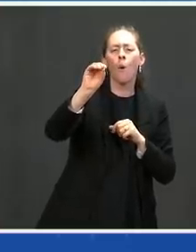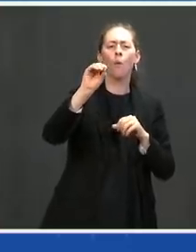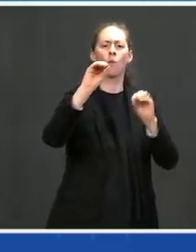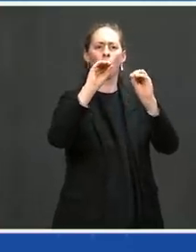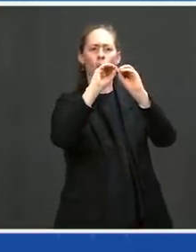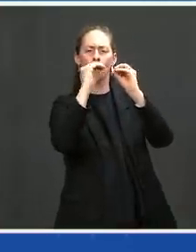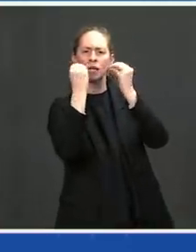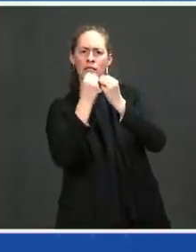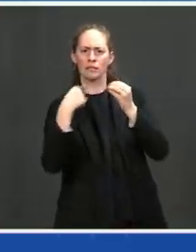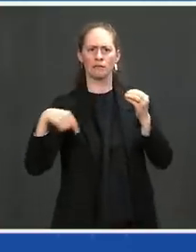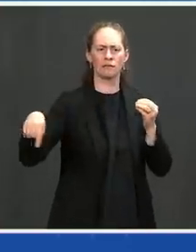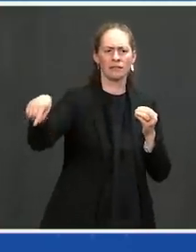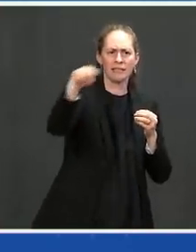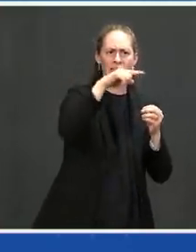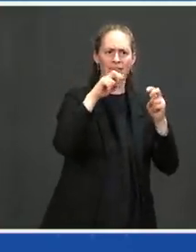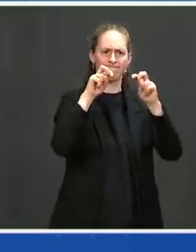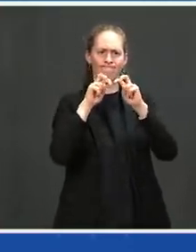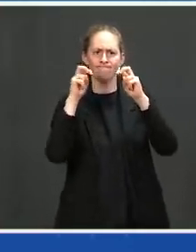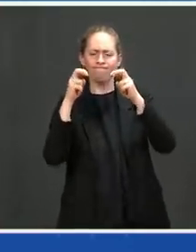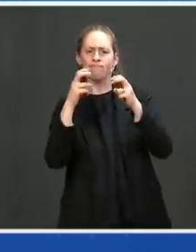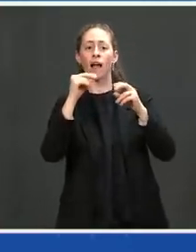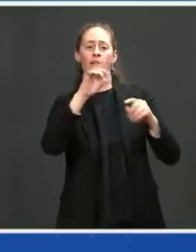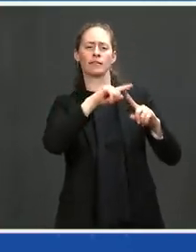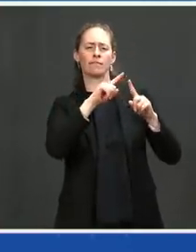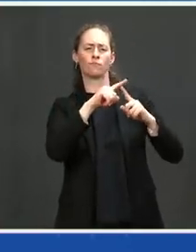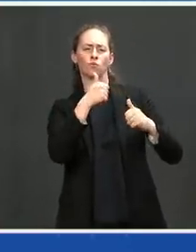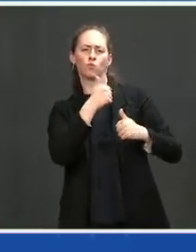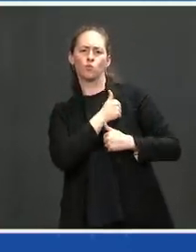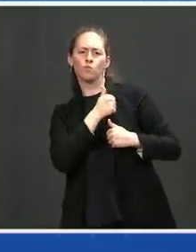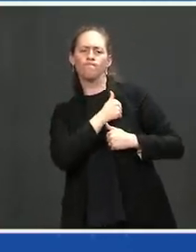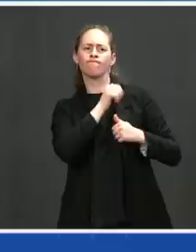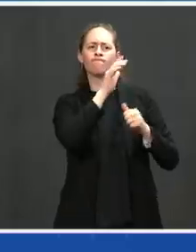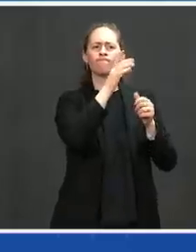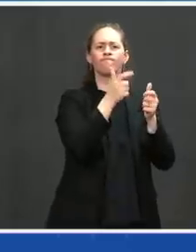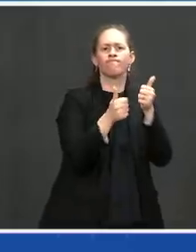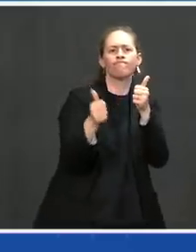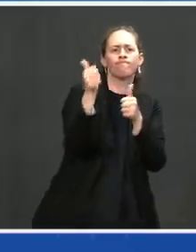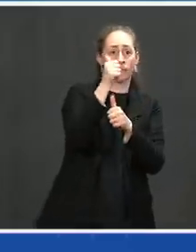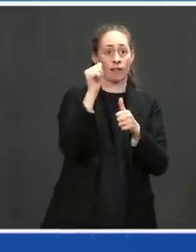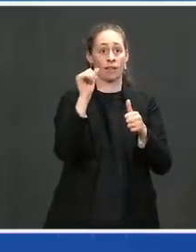And if we leave, we're going to do so in a safe and orderly way.